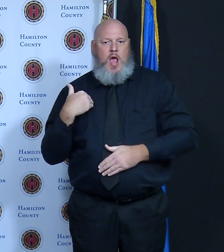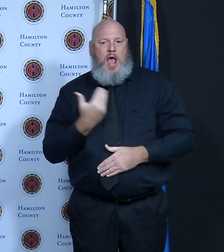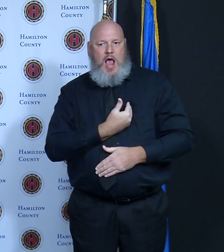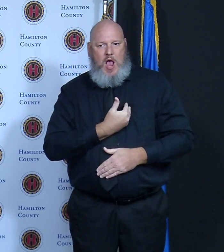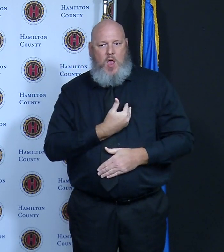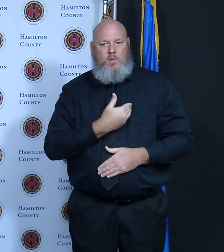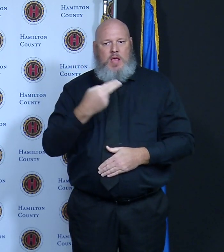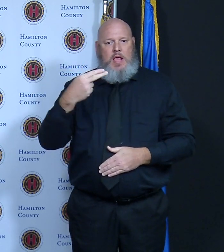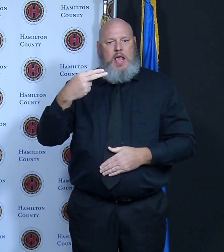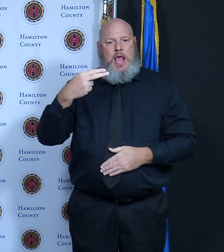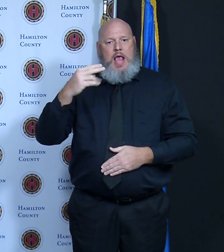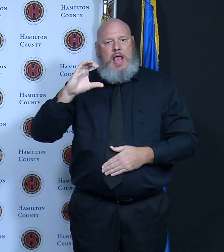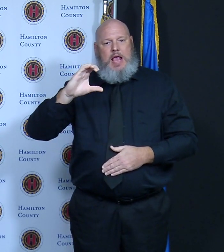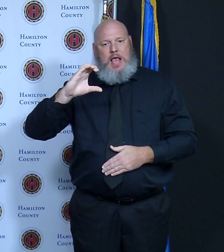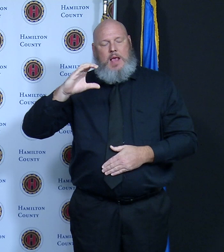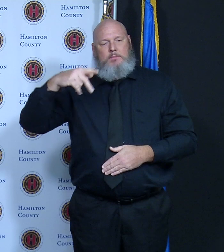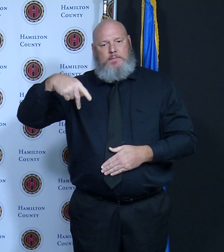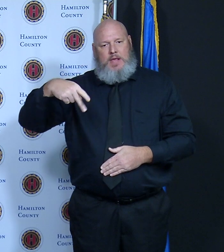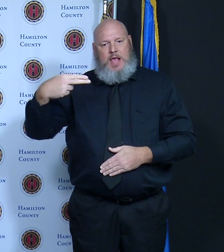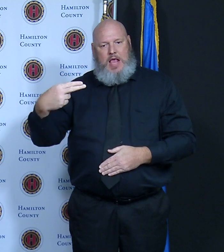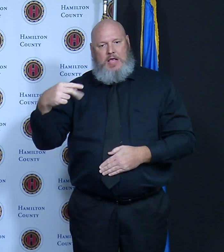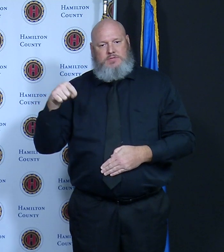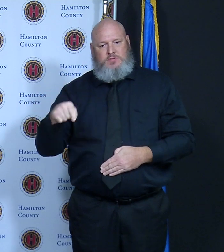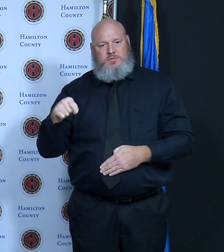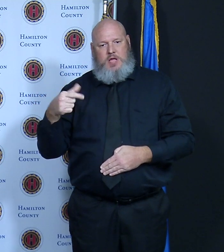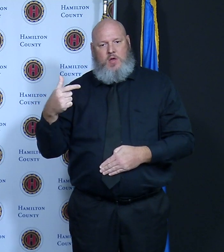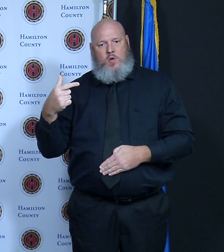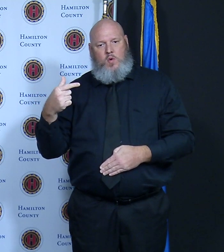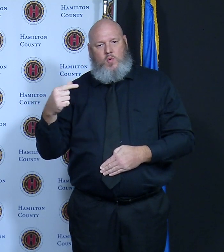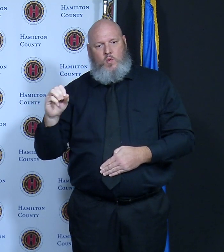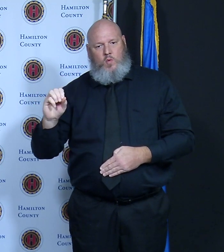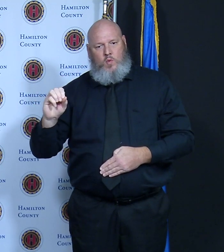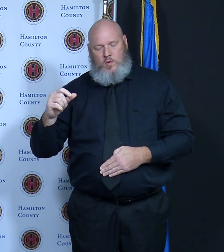we wanted people to have easy access to the stay at home order and so if you